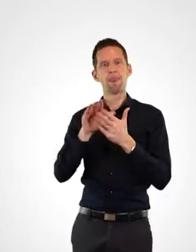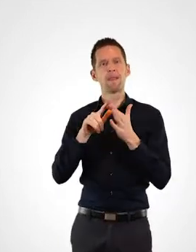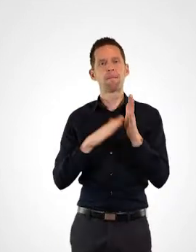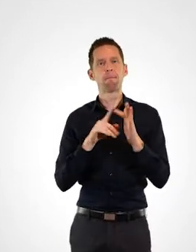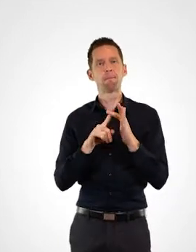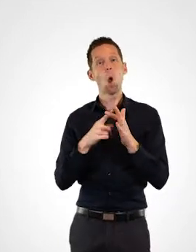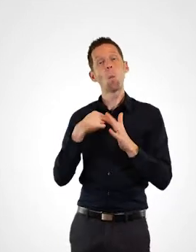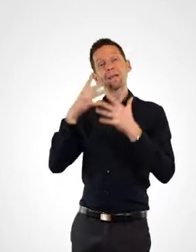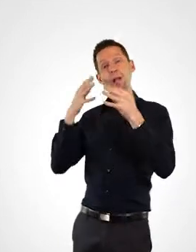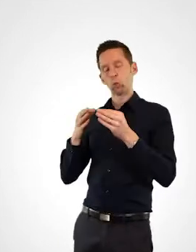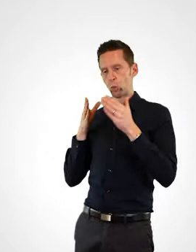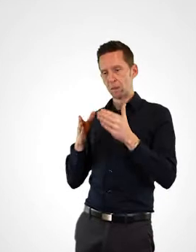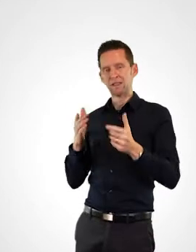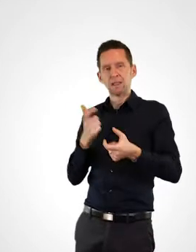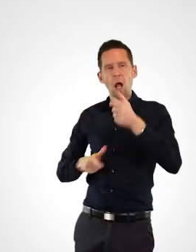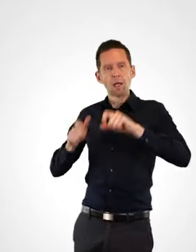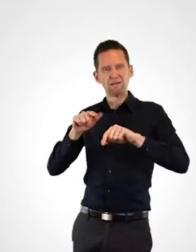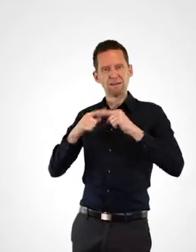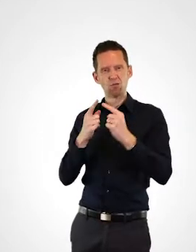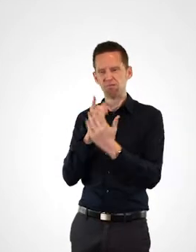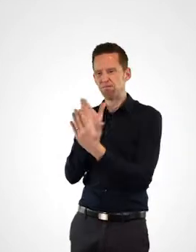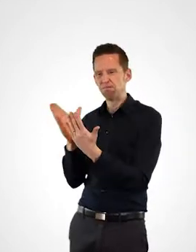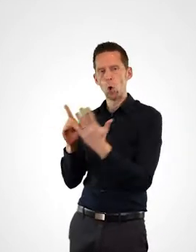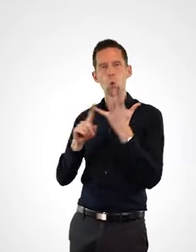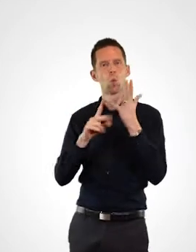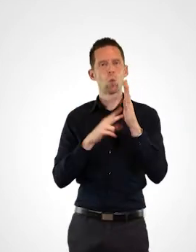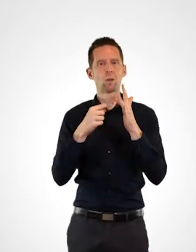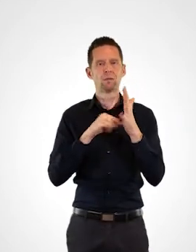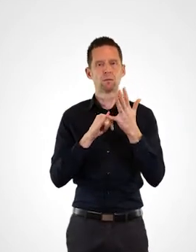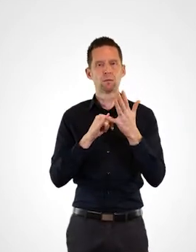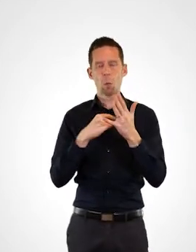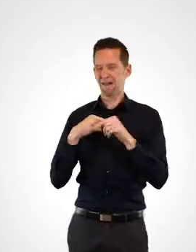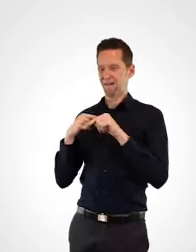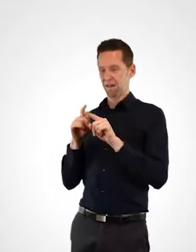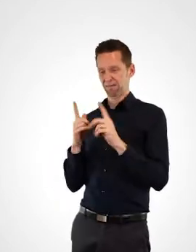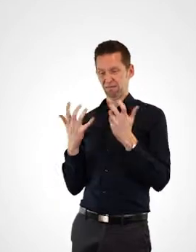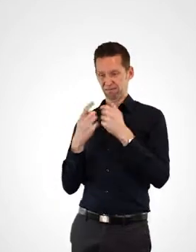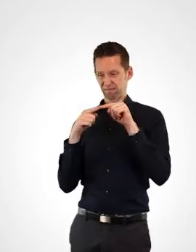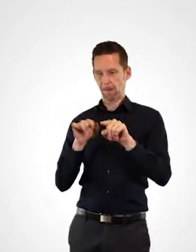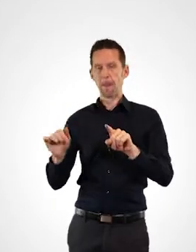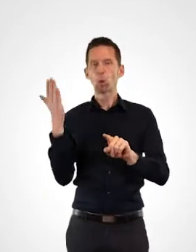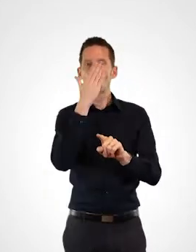so that we could follow part of the school curriculum